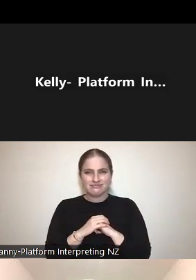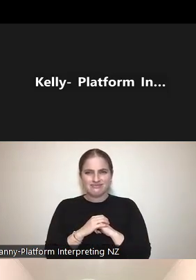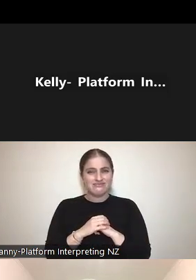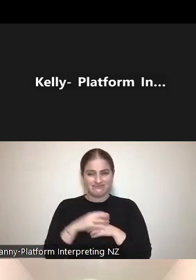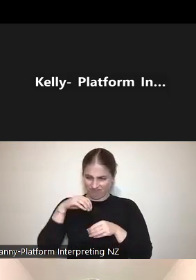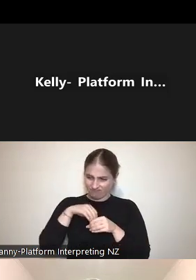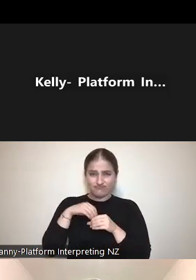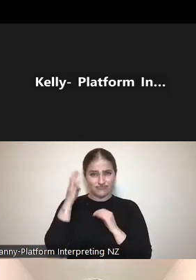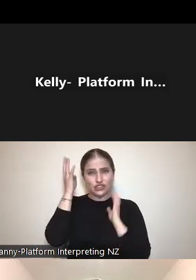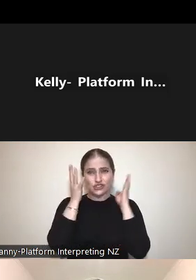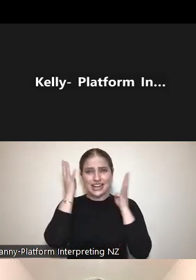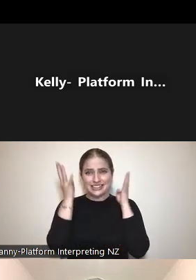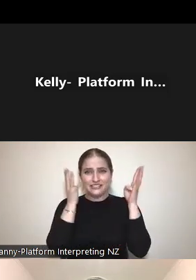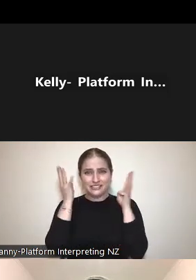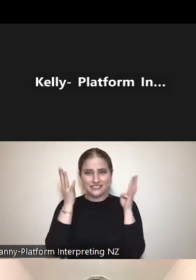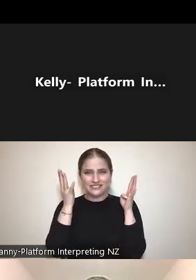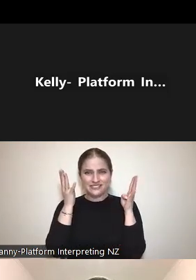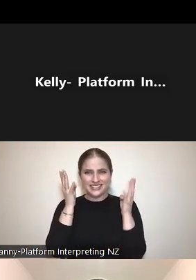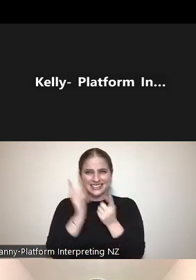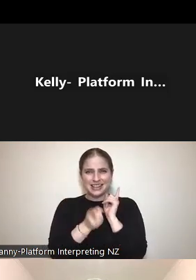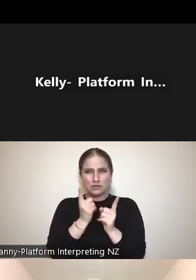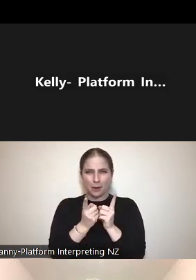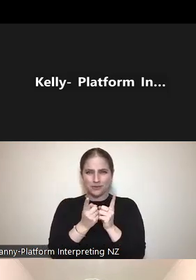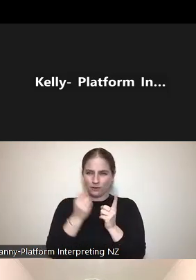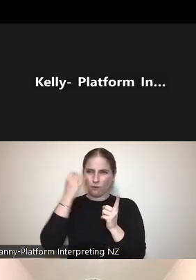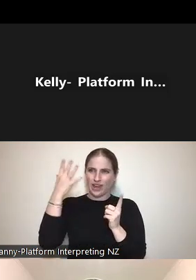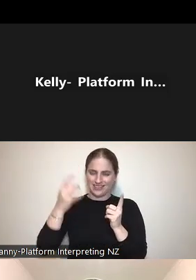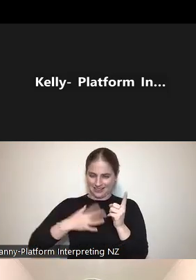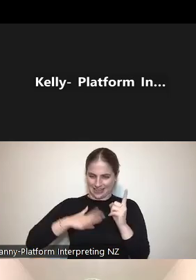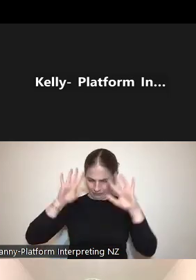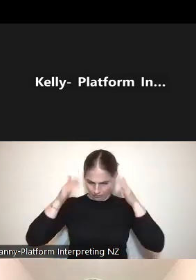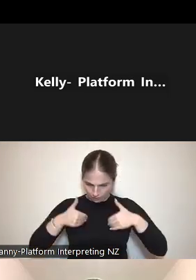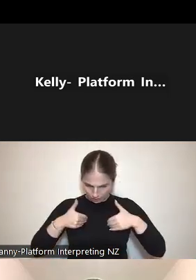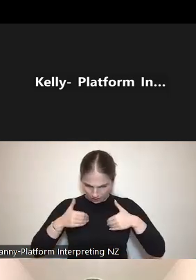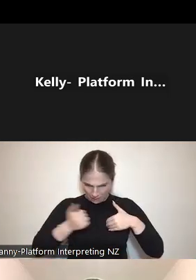we forget to focus on ourselves as well, so it's important to remember, especially in a